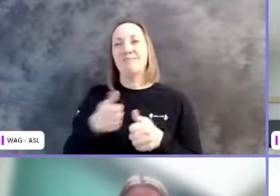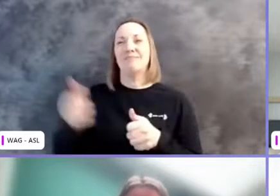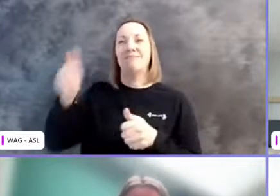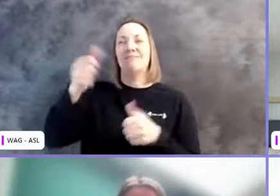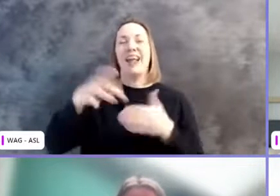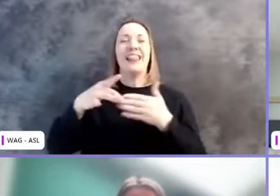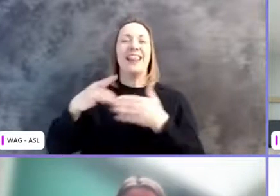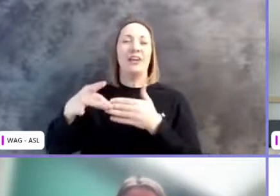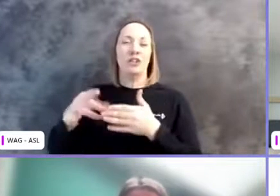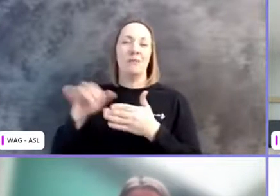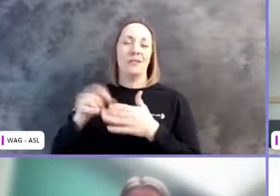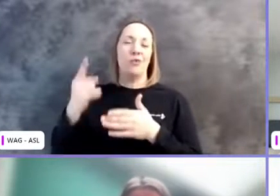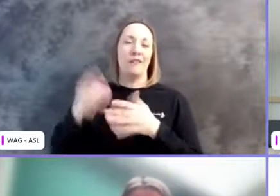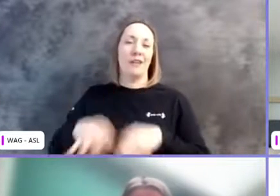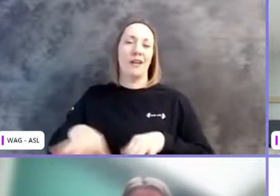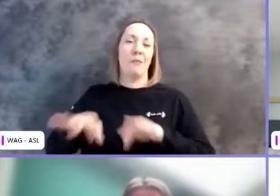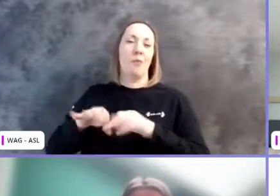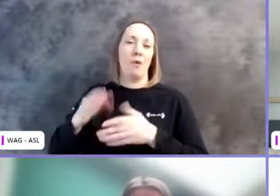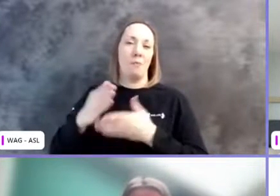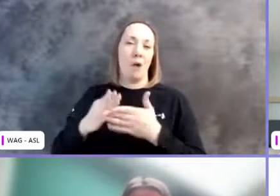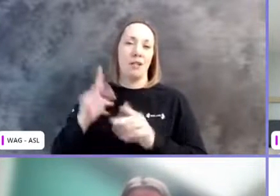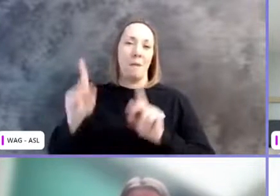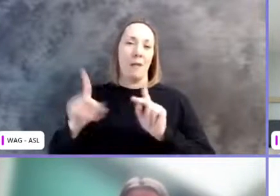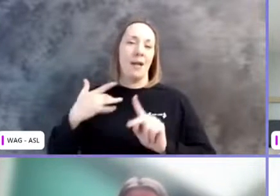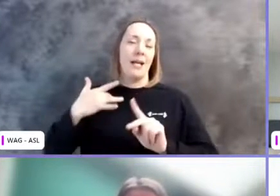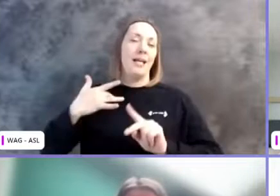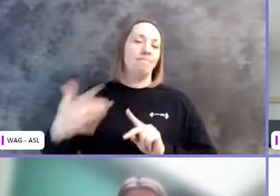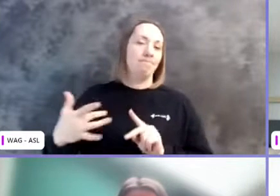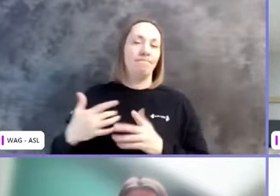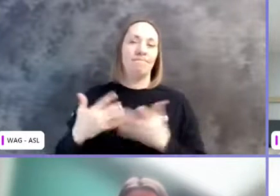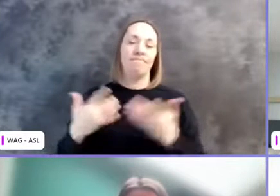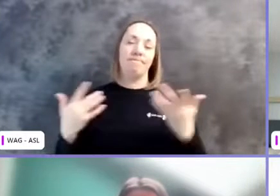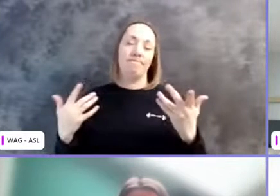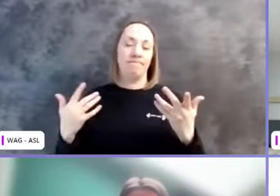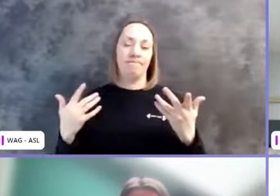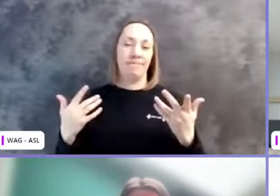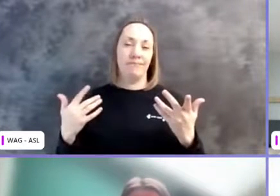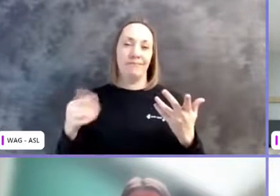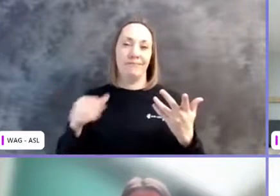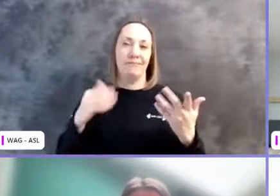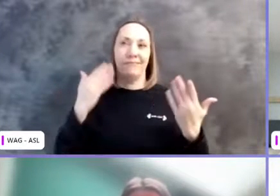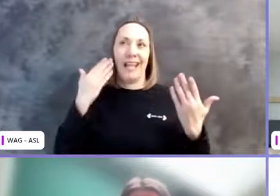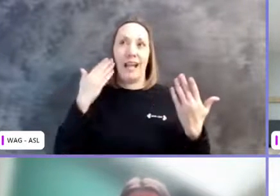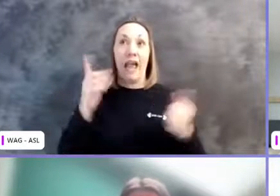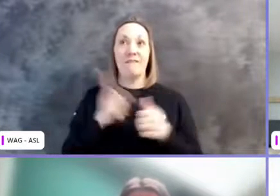feature, they start understanding this. Same with leadership. I think that's